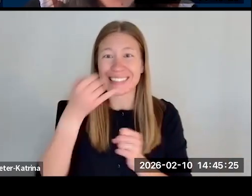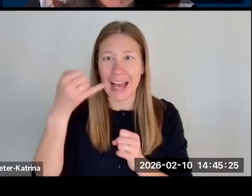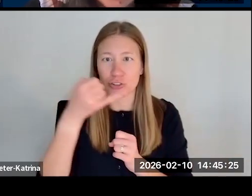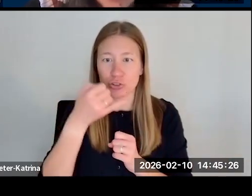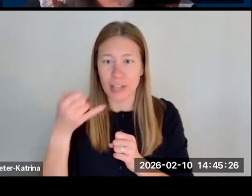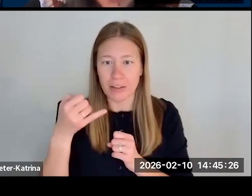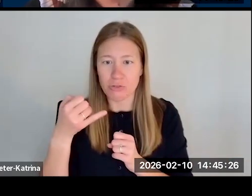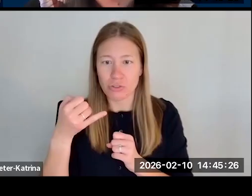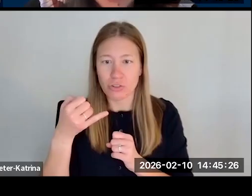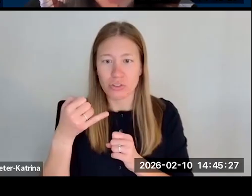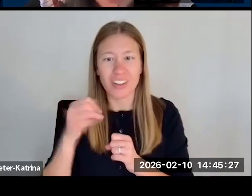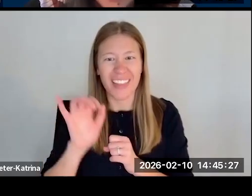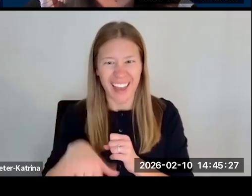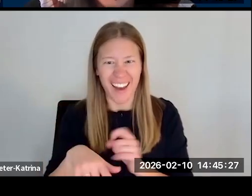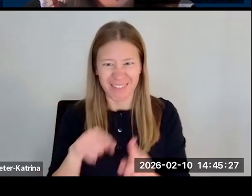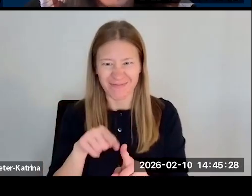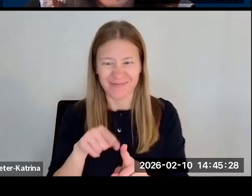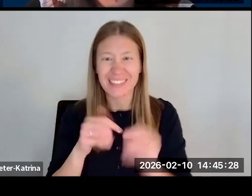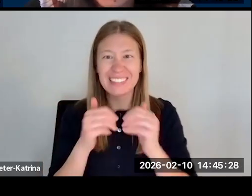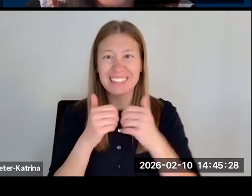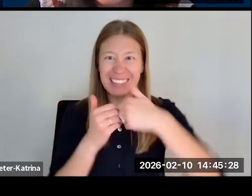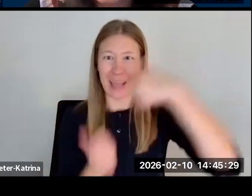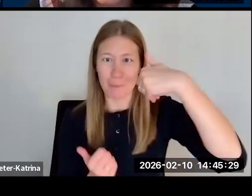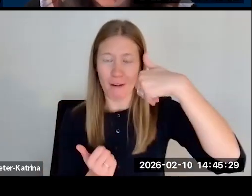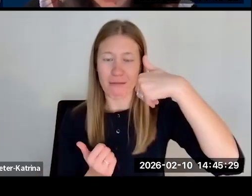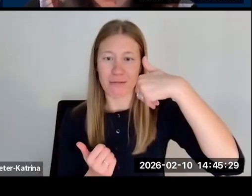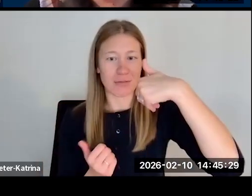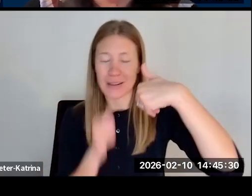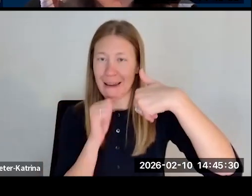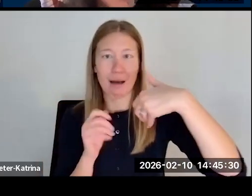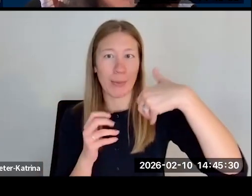the space is separate, it's not actually connected to the text itself.